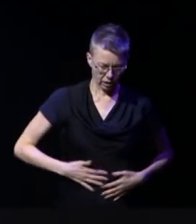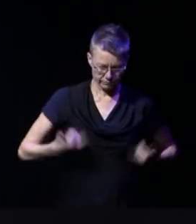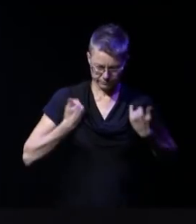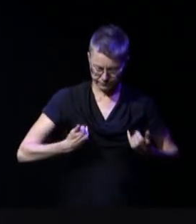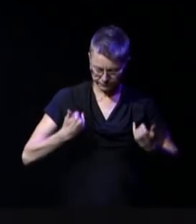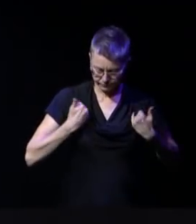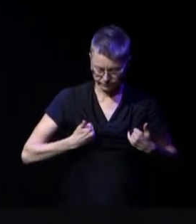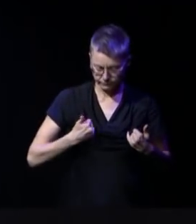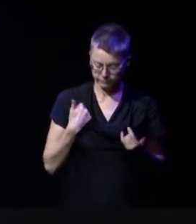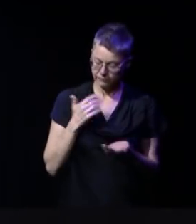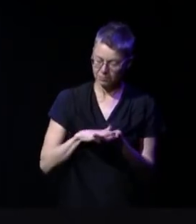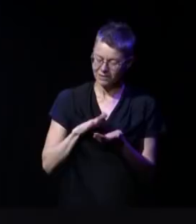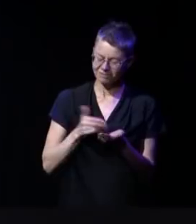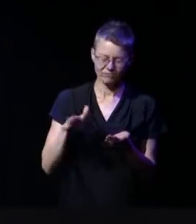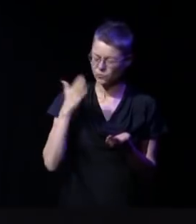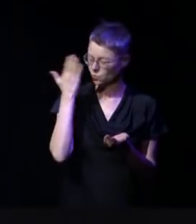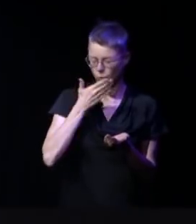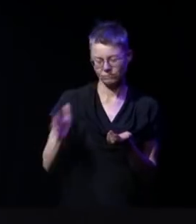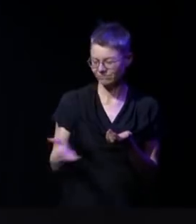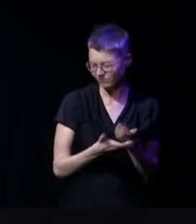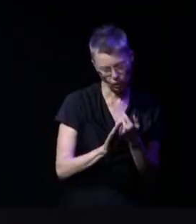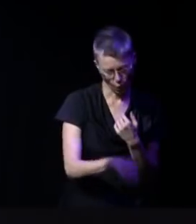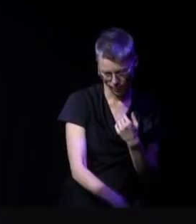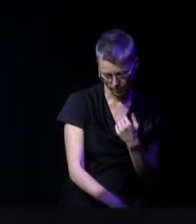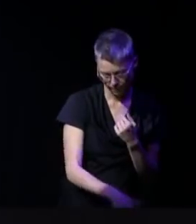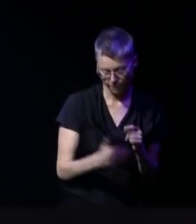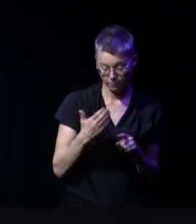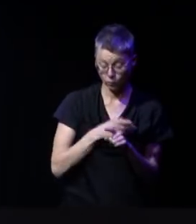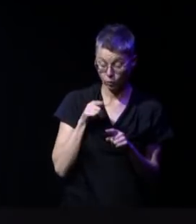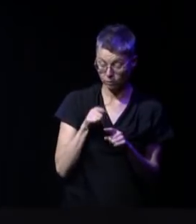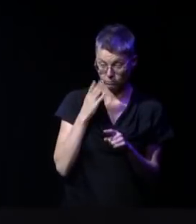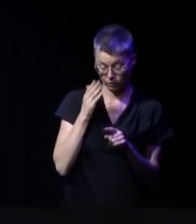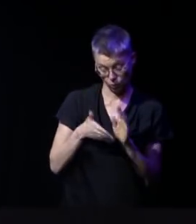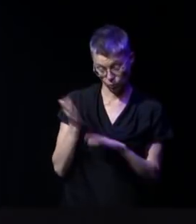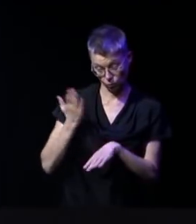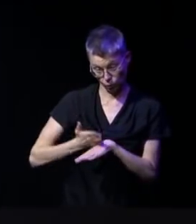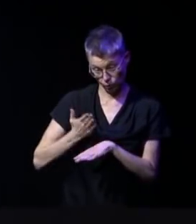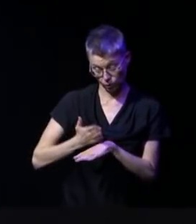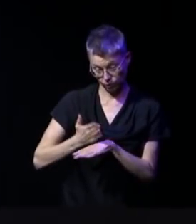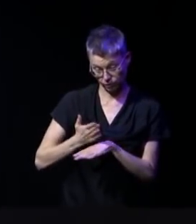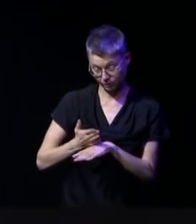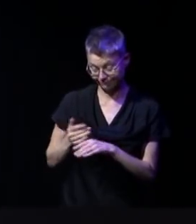My mother kept me home from school and before she went to work in her study, laid me down on the sofa